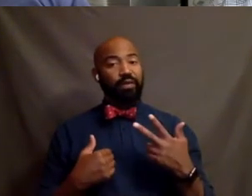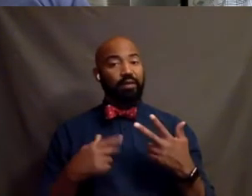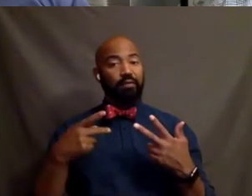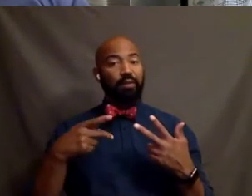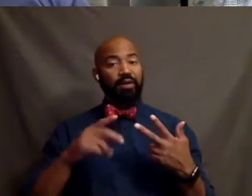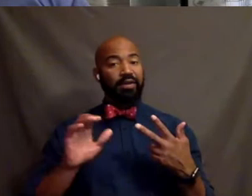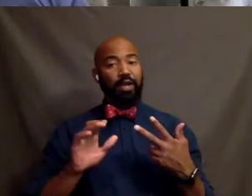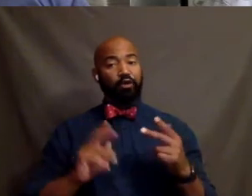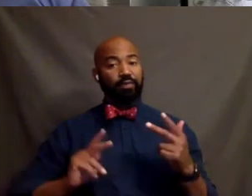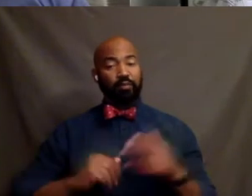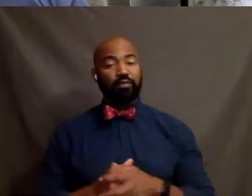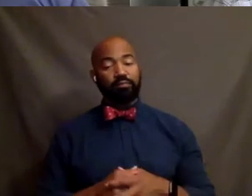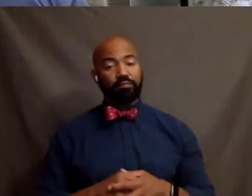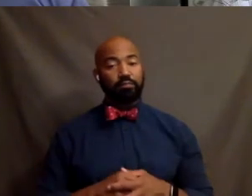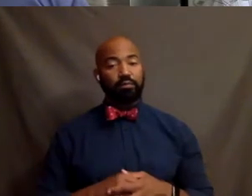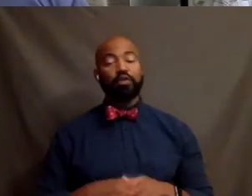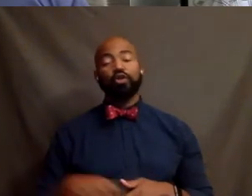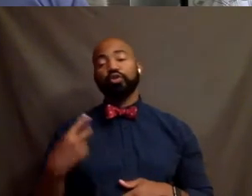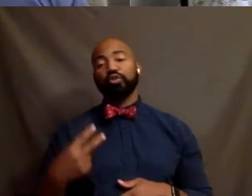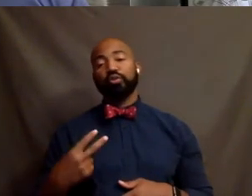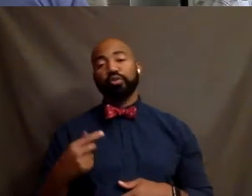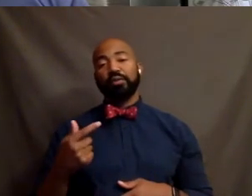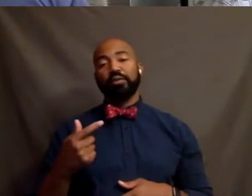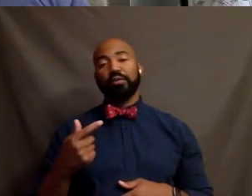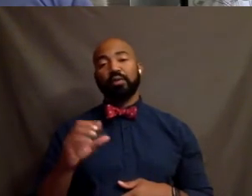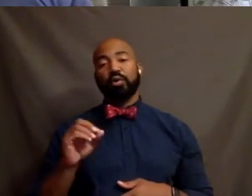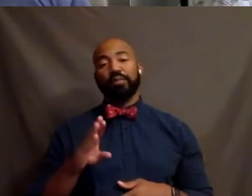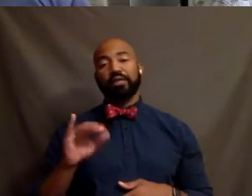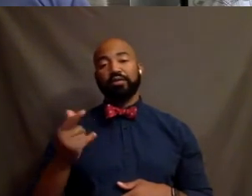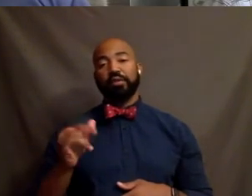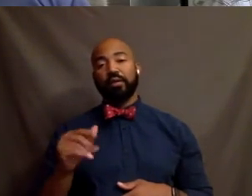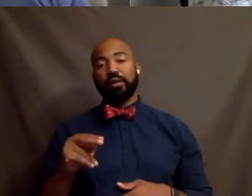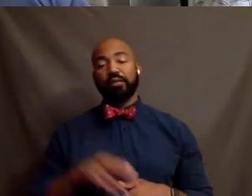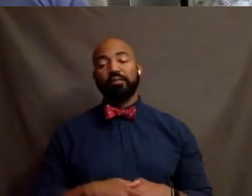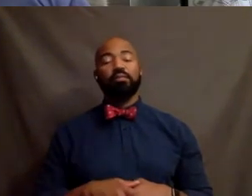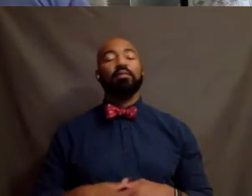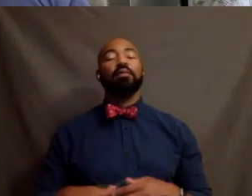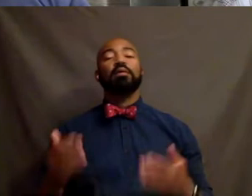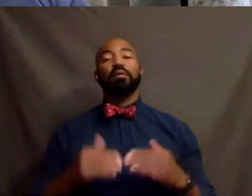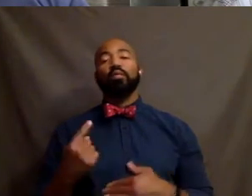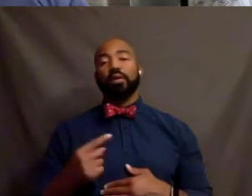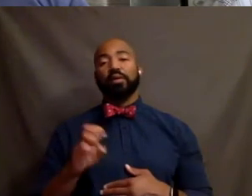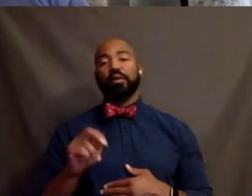we have two gynecologists and one endocrinologist. So all of us do HRT. So we've got that option.